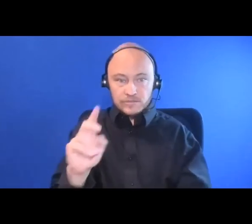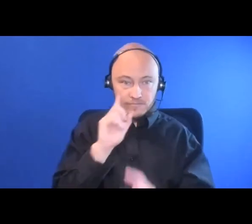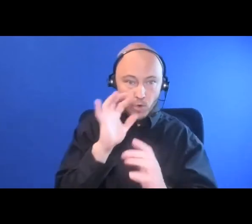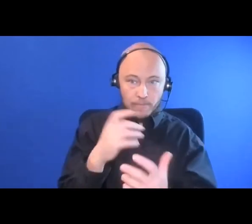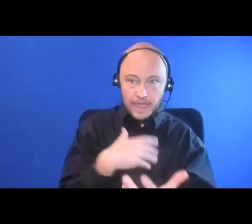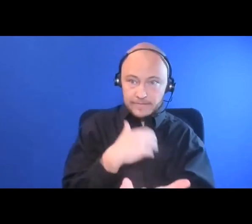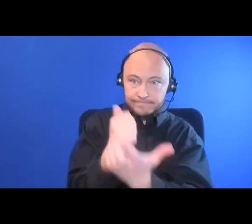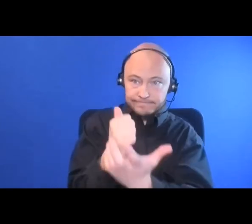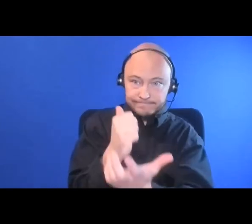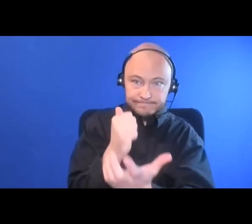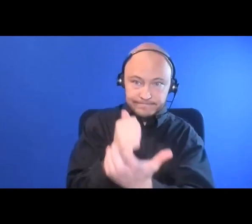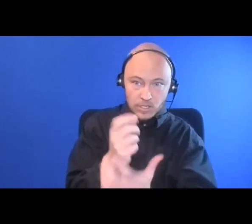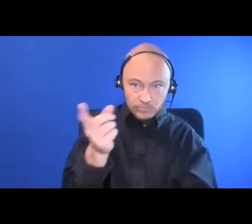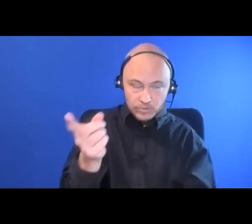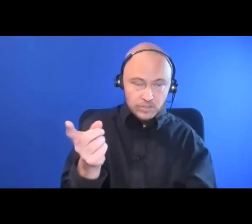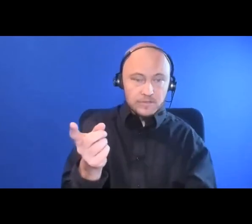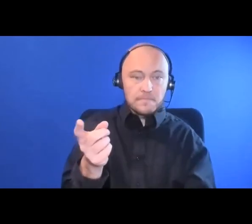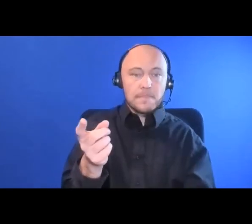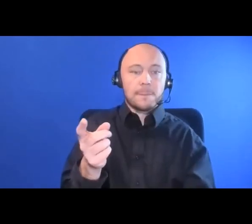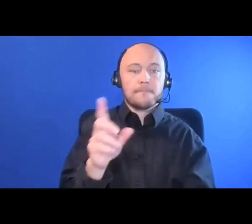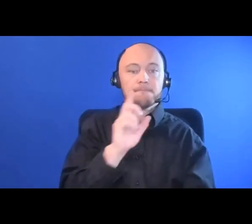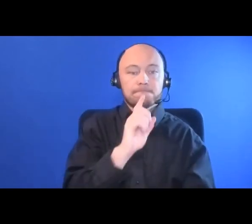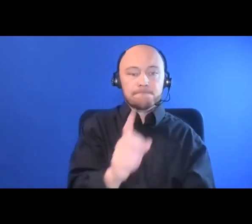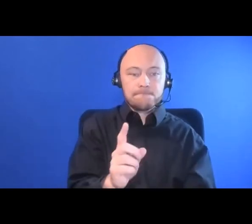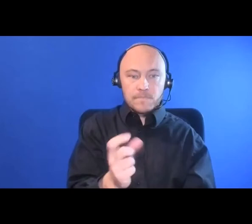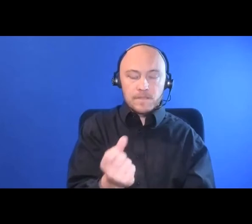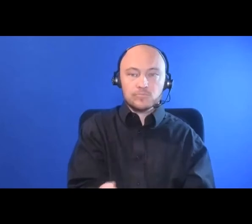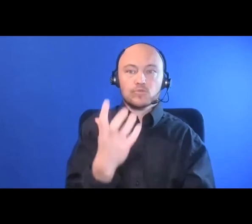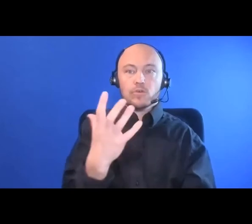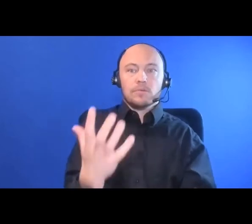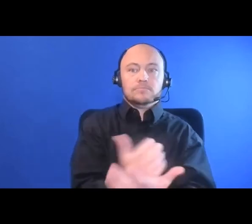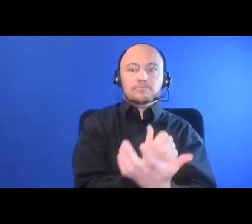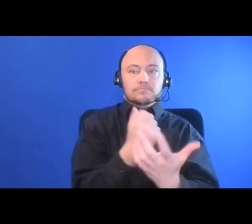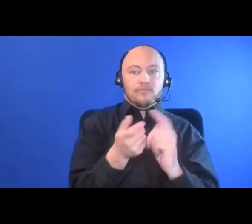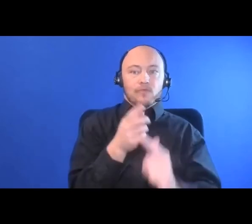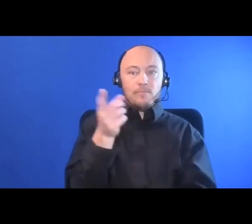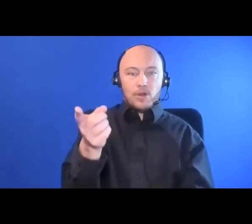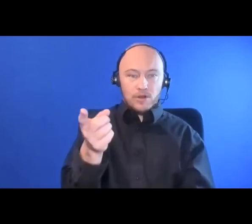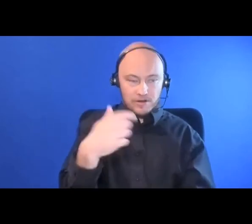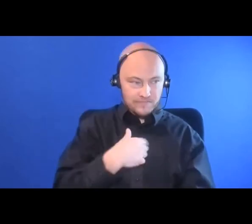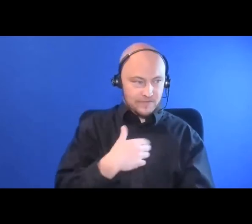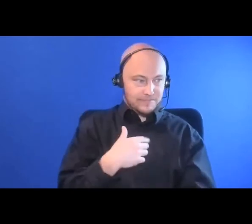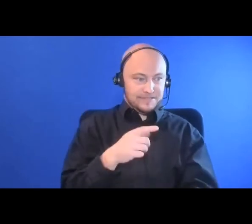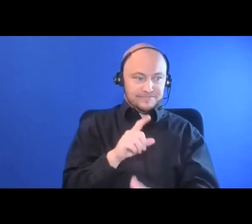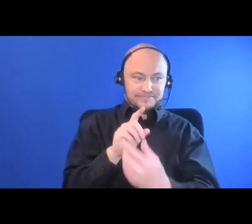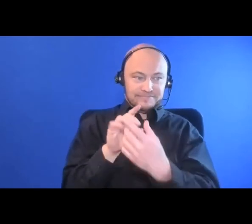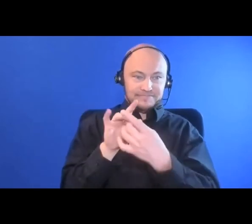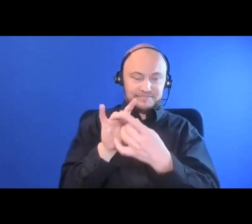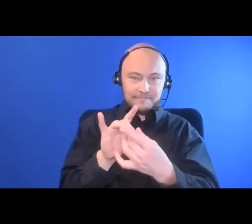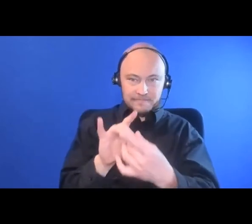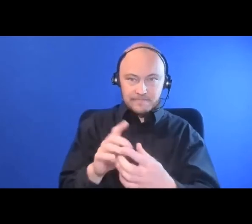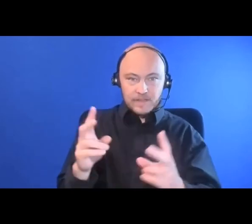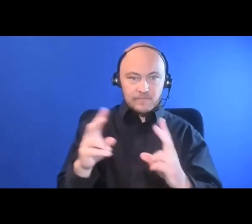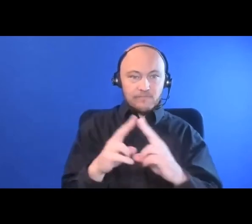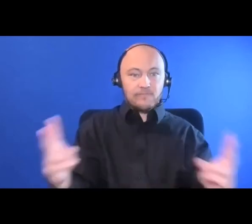but I am sure I got so much more from her than she ever got from me because she was very much my mentor